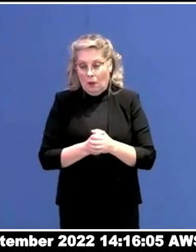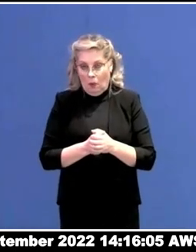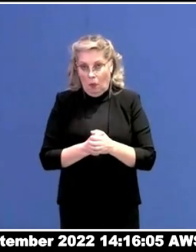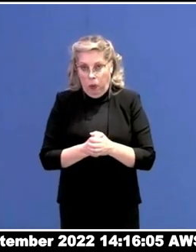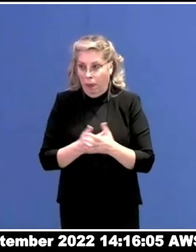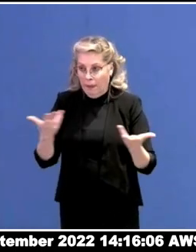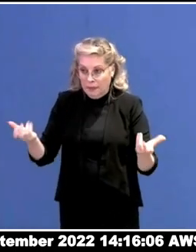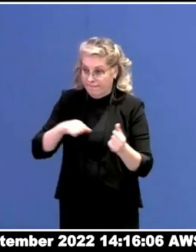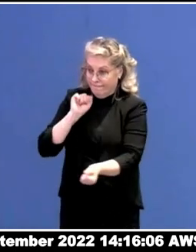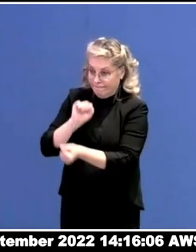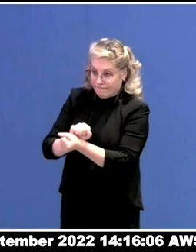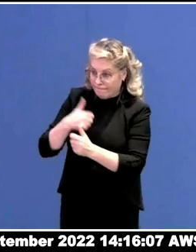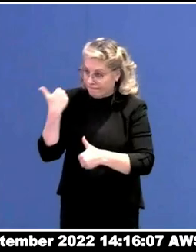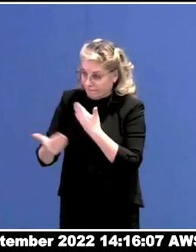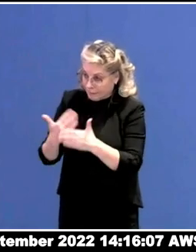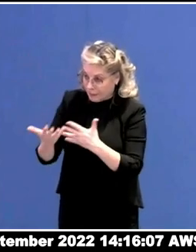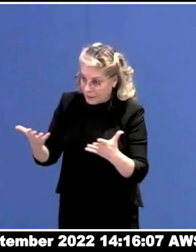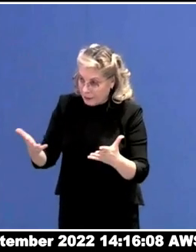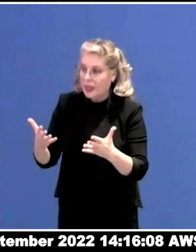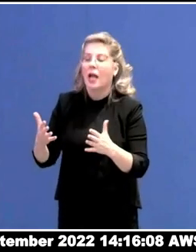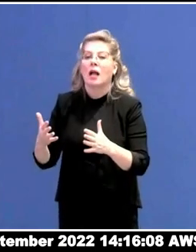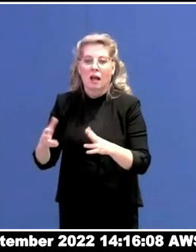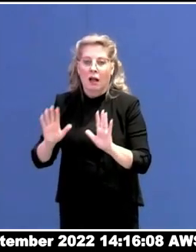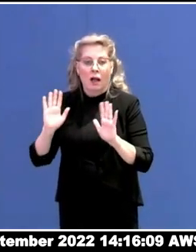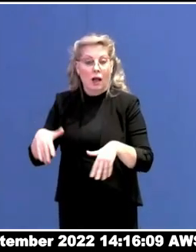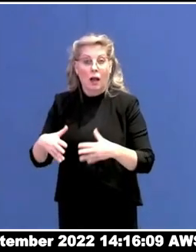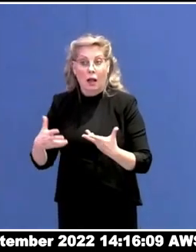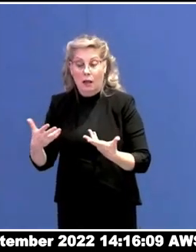or, you know, commit another crime very often - prisoners told us themselves - to